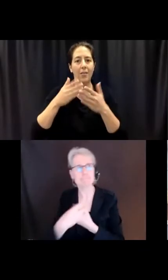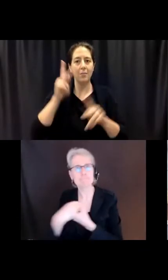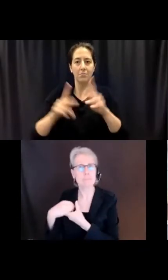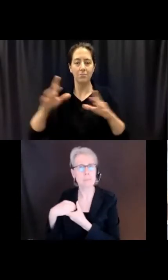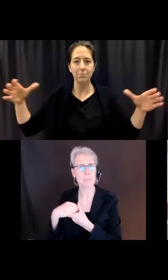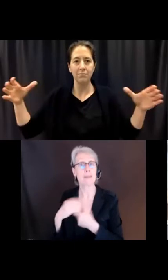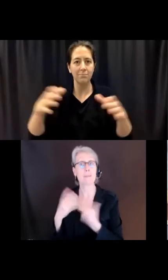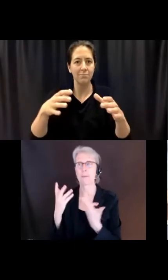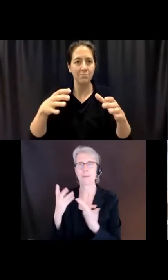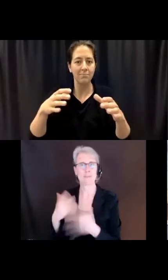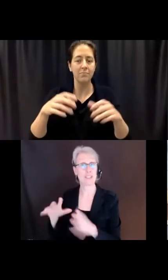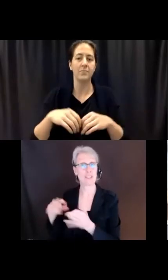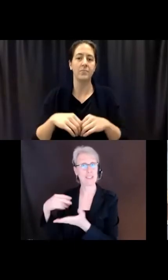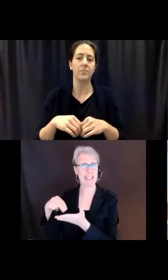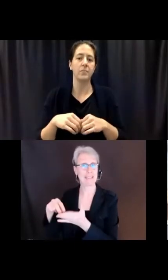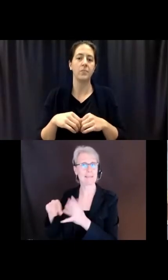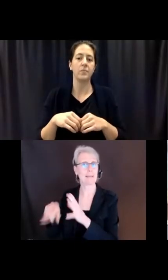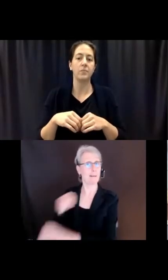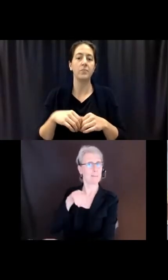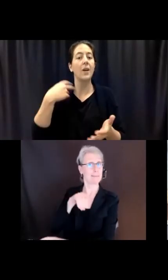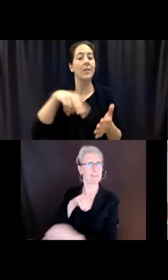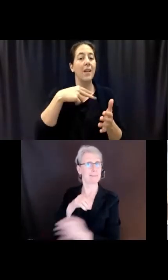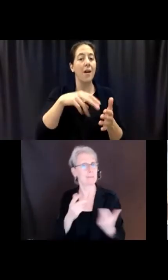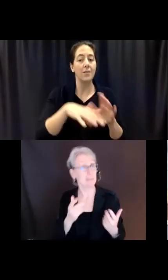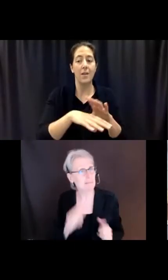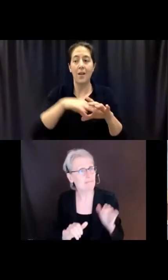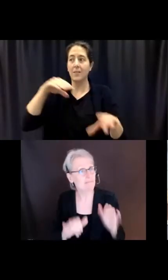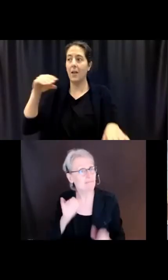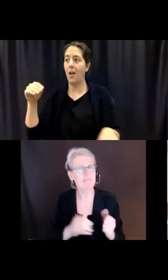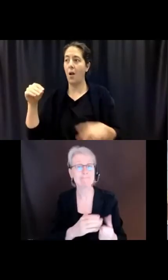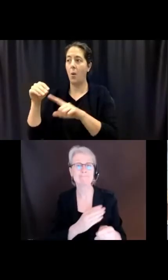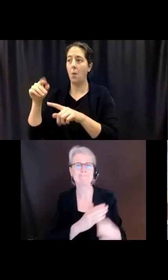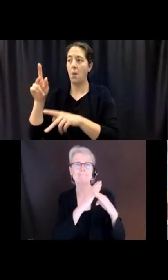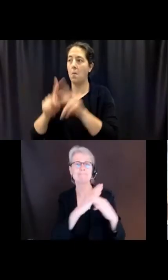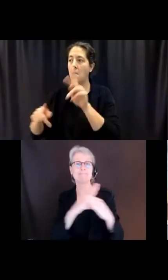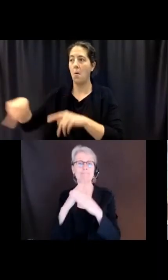RECOGNIZE THAT THE WORLD ISN'T INCLUSIVE. AND SO I WANT TO MAKE SURE THAT I CAN BE A